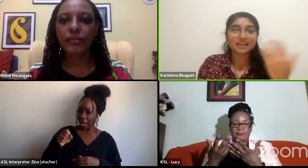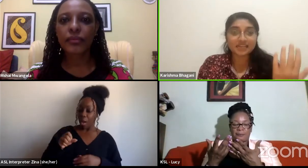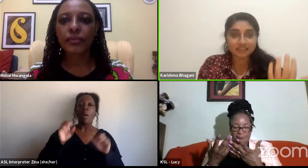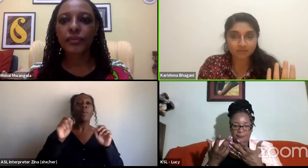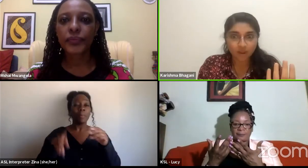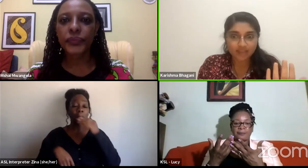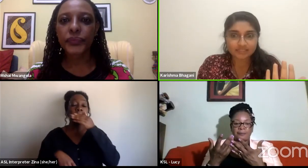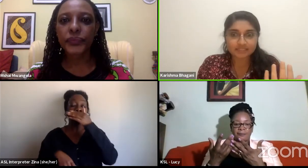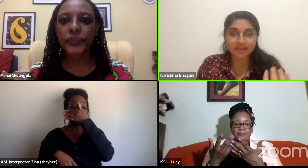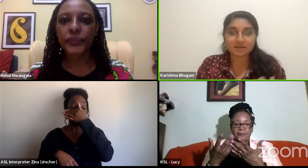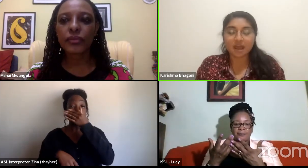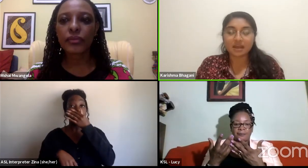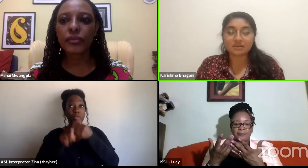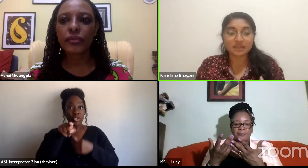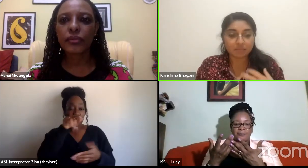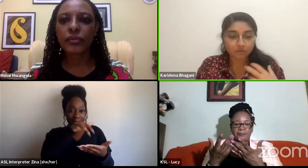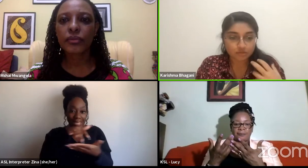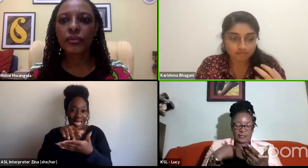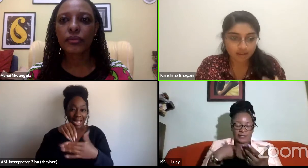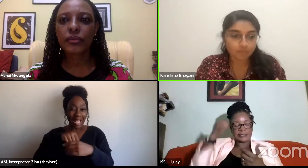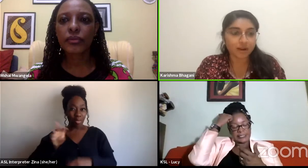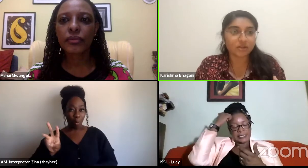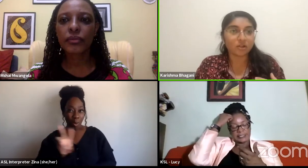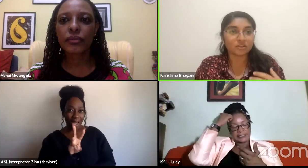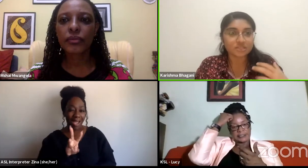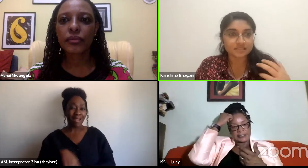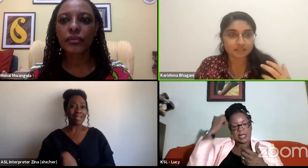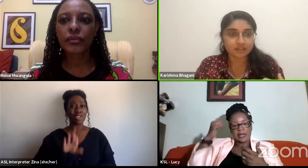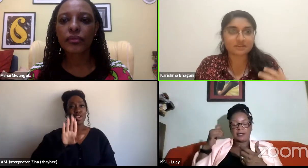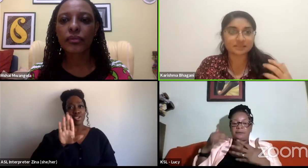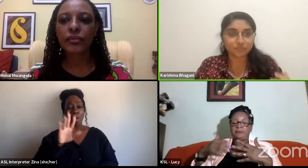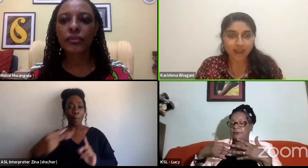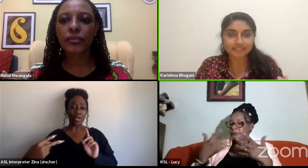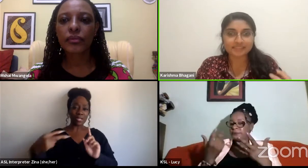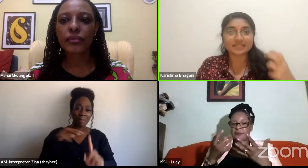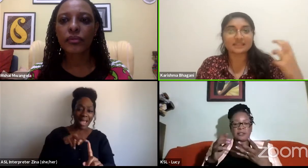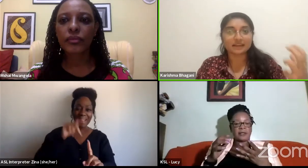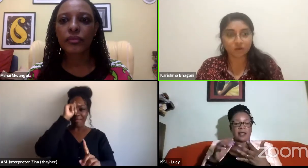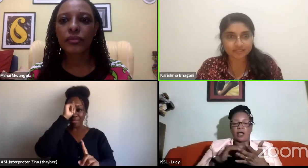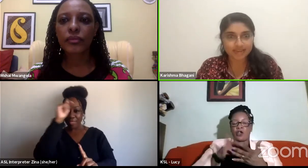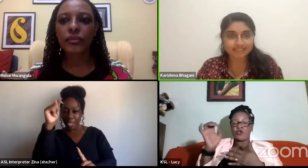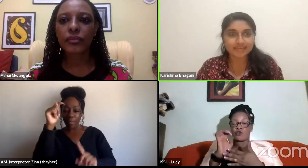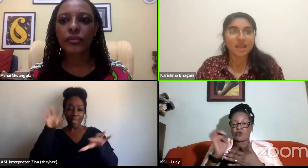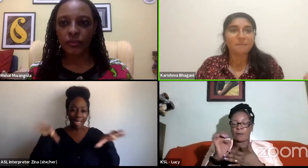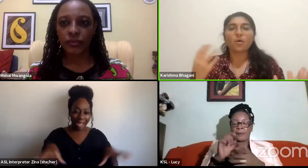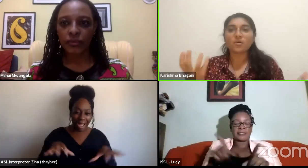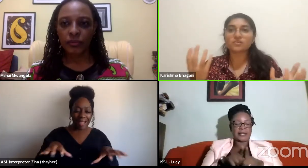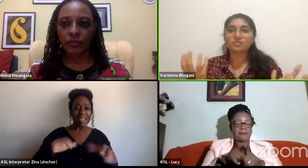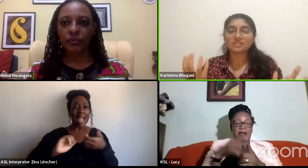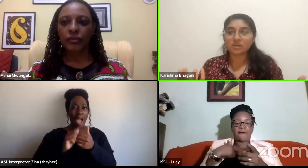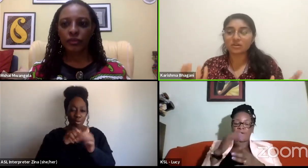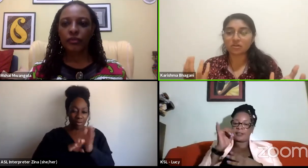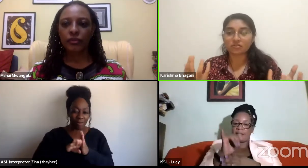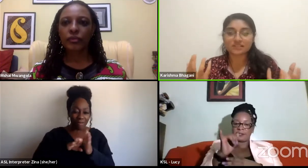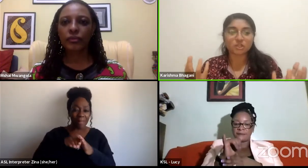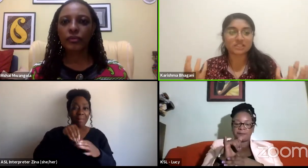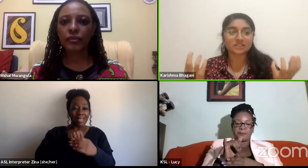Having studied in the West and being able to develop your ideologies and theories and practice in that context, but also still your research students